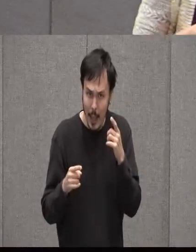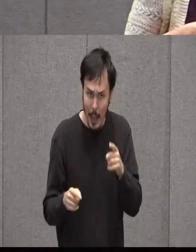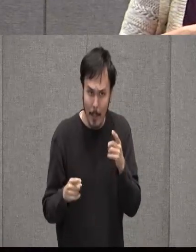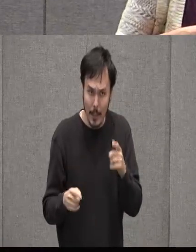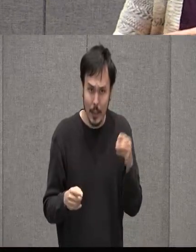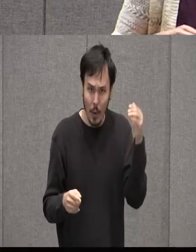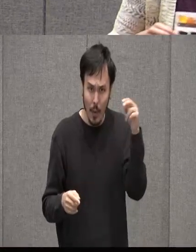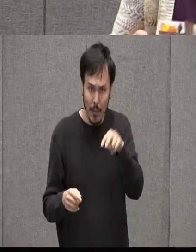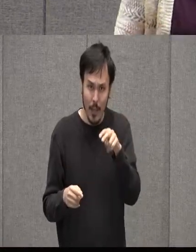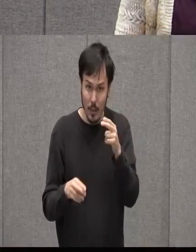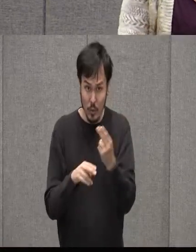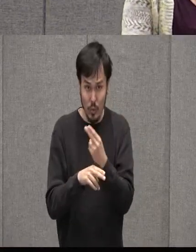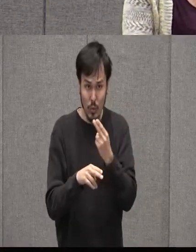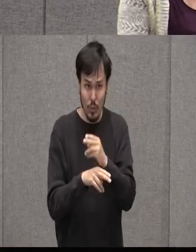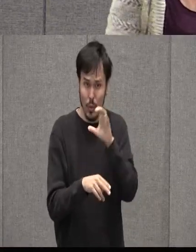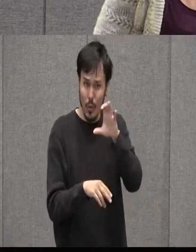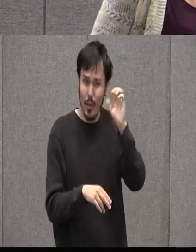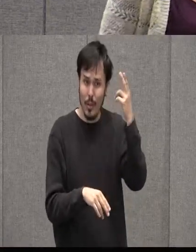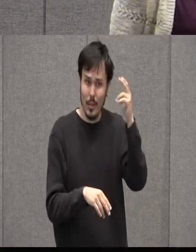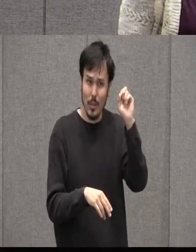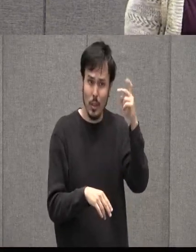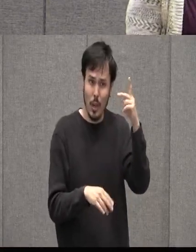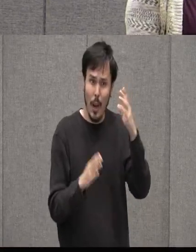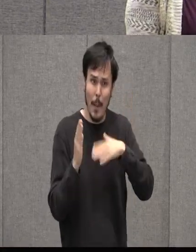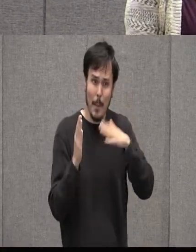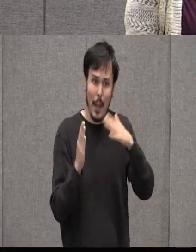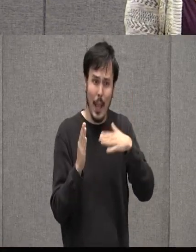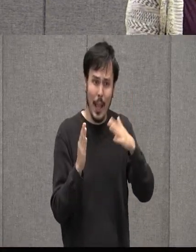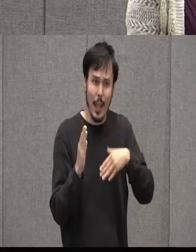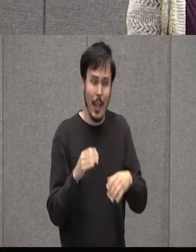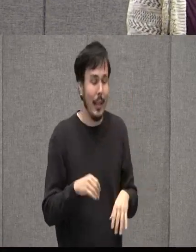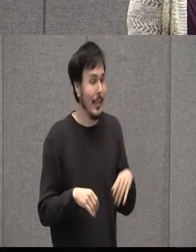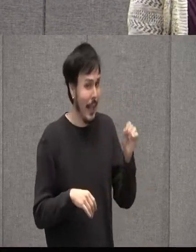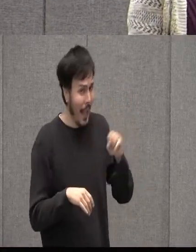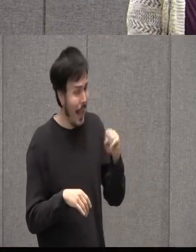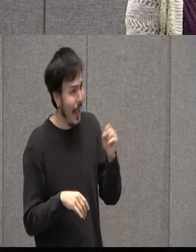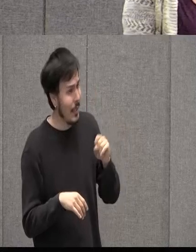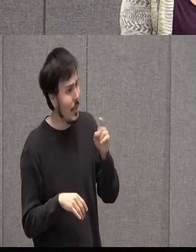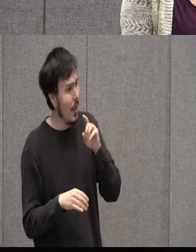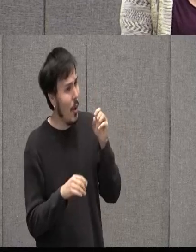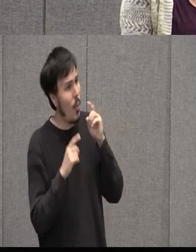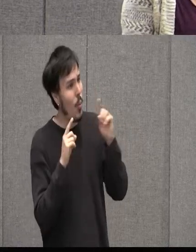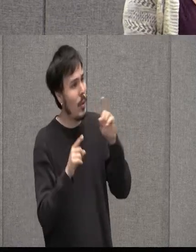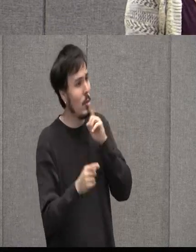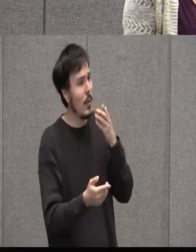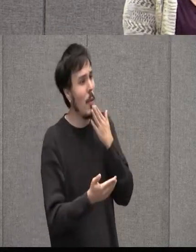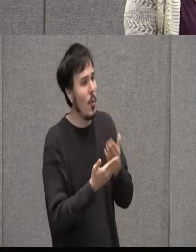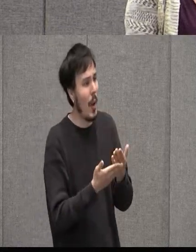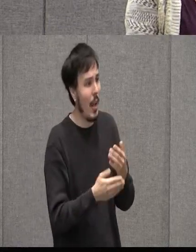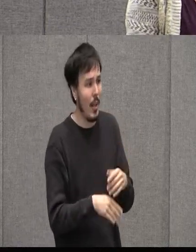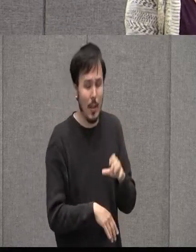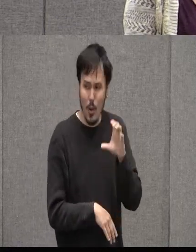Are you using your chalk paint? I am, which works really well on these beads. So you're painting cornstarch on top of cornstarch?